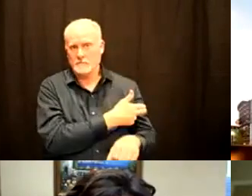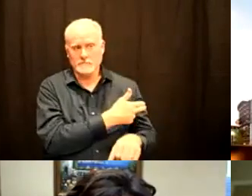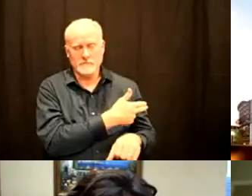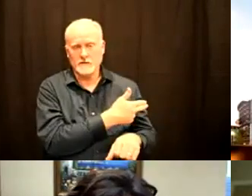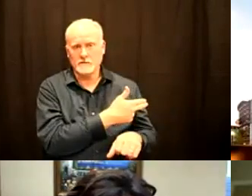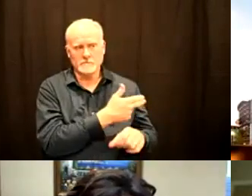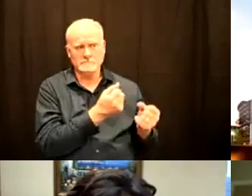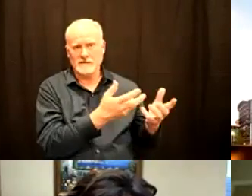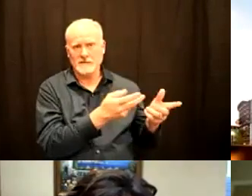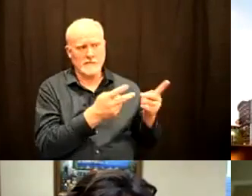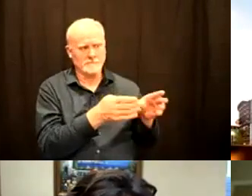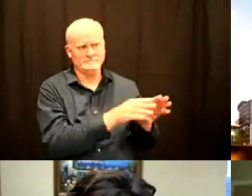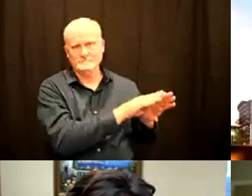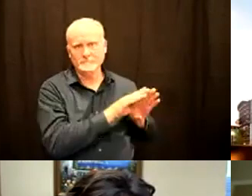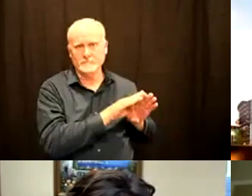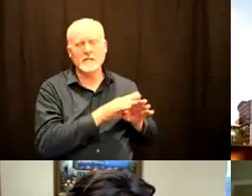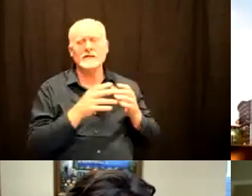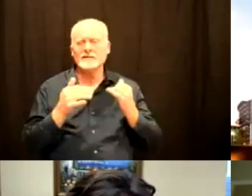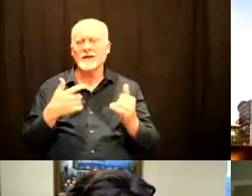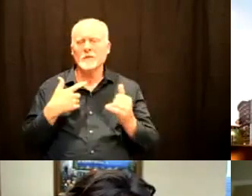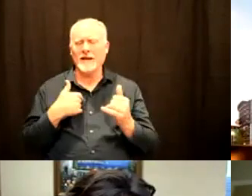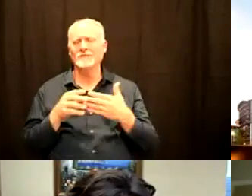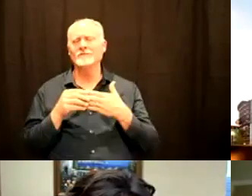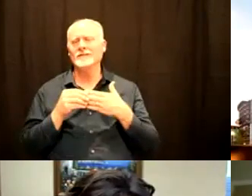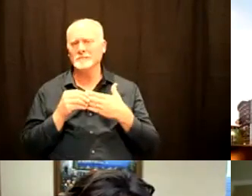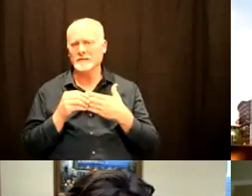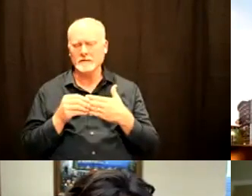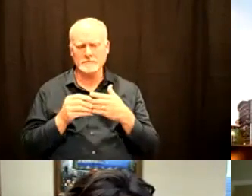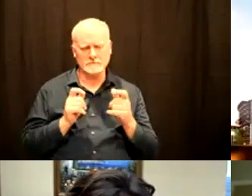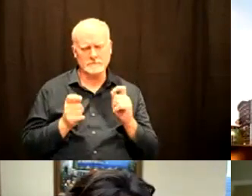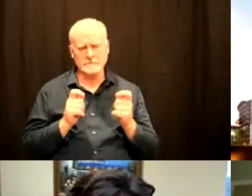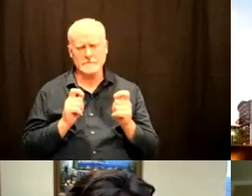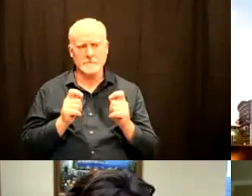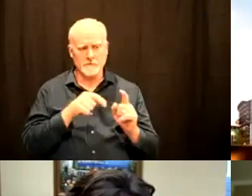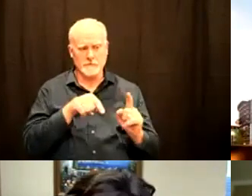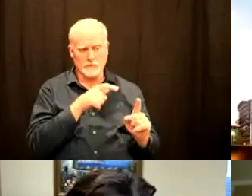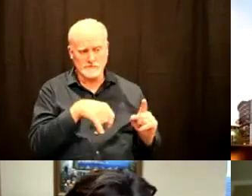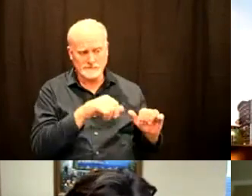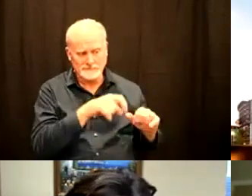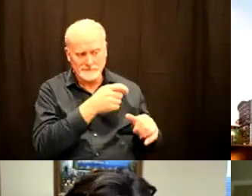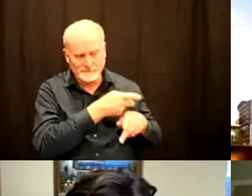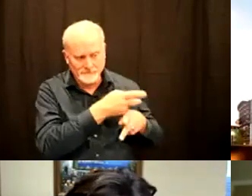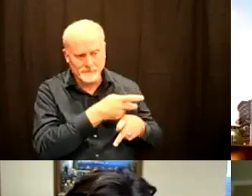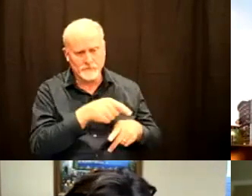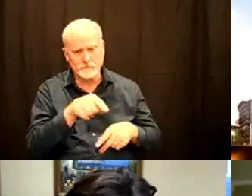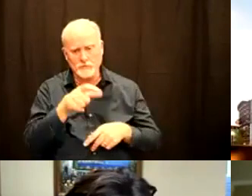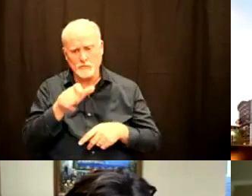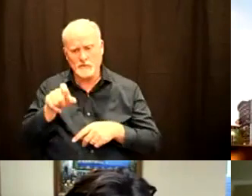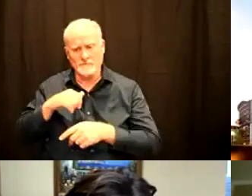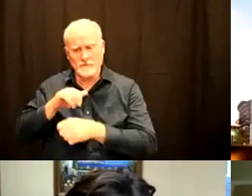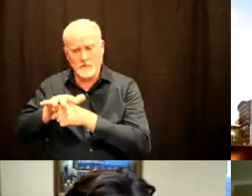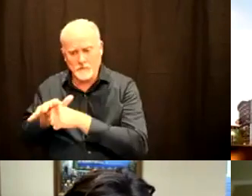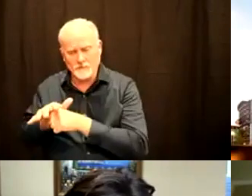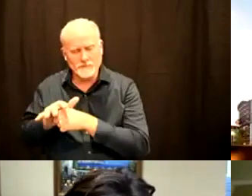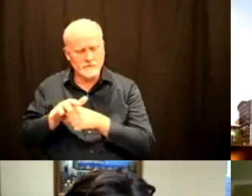model that allows safety for our patients who need care for those who need covet but also safety for